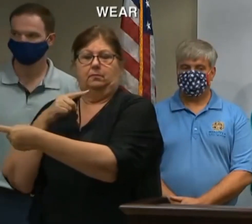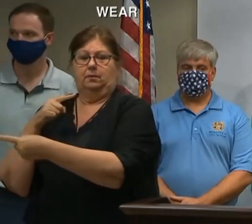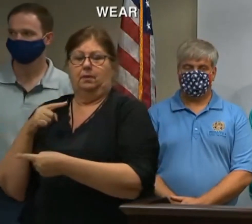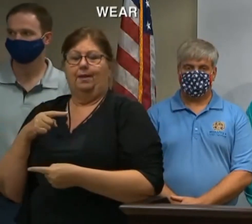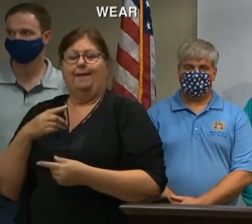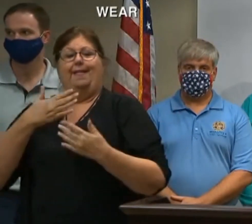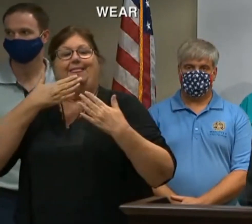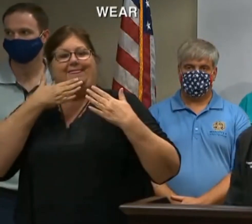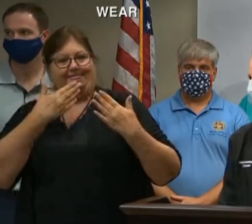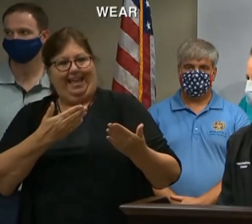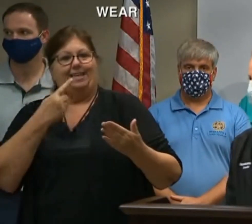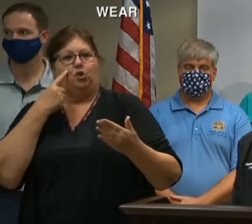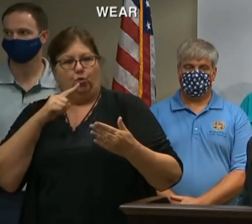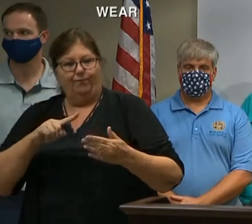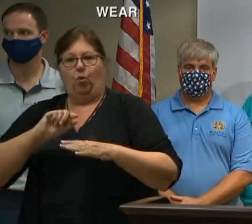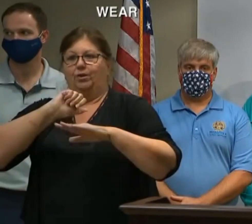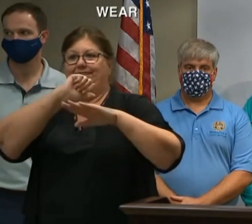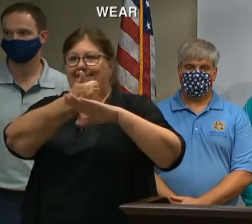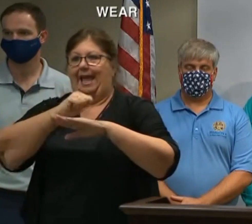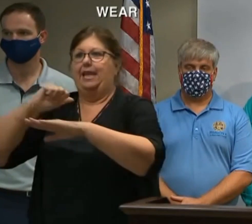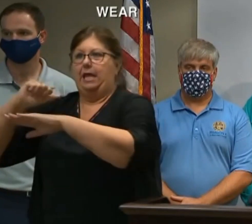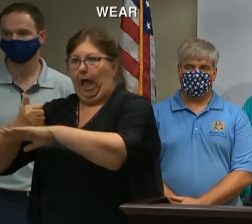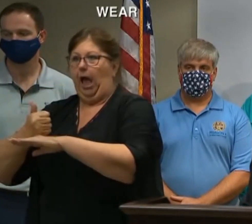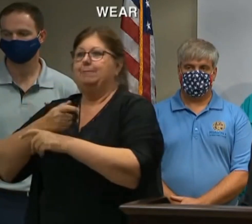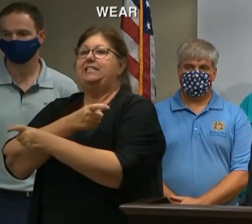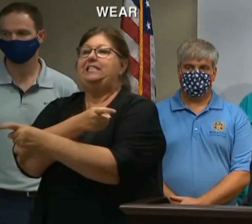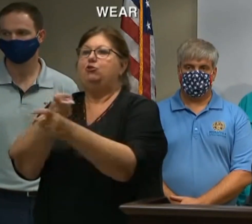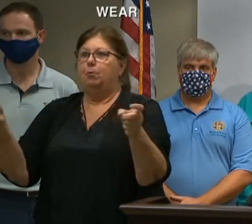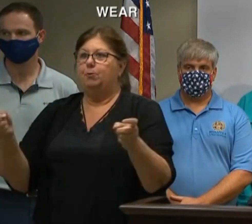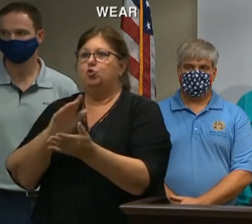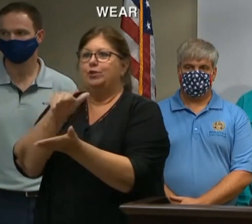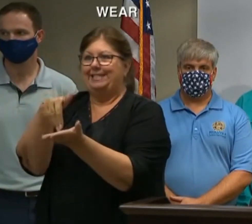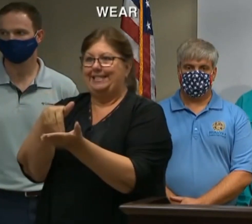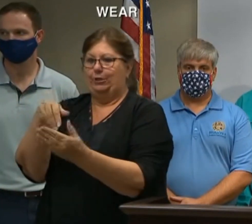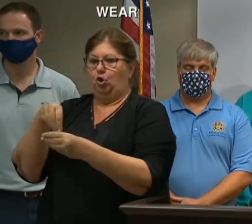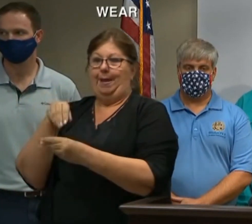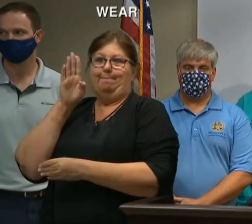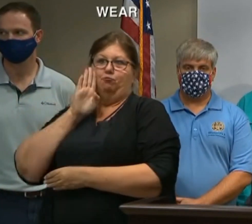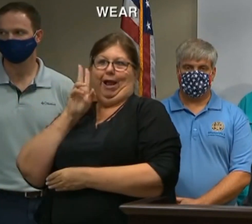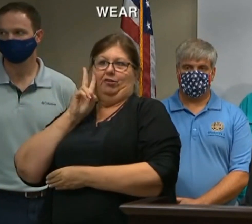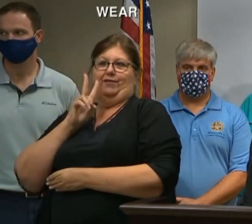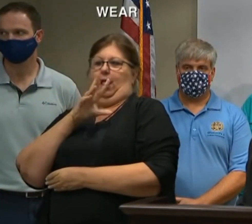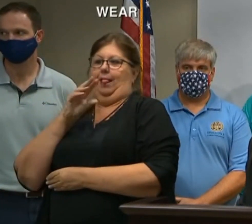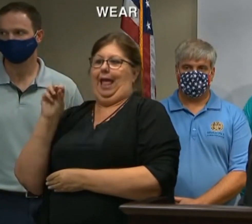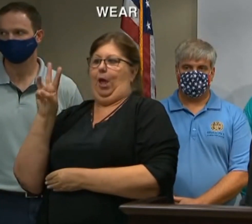doing brownsville and wedgewood forward so quickly i think that made a huge difference to the community